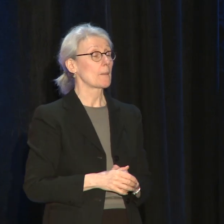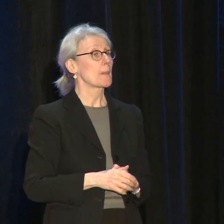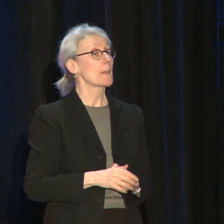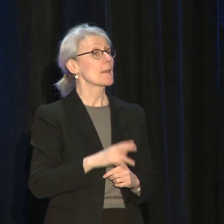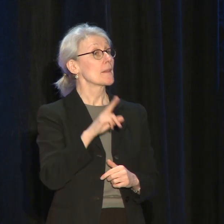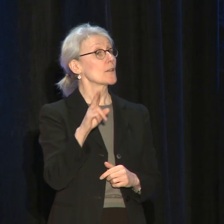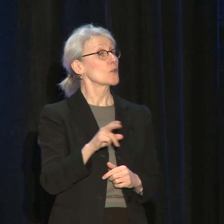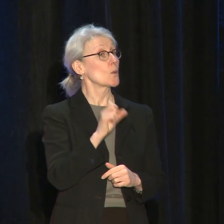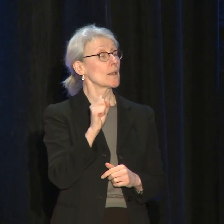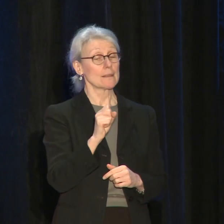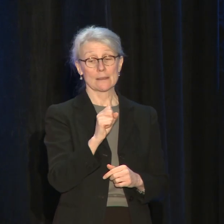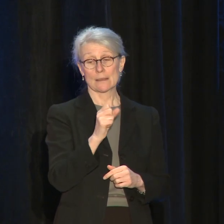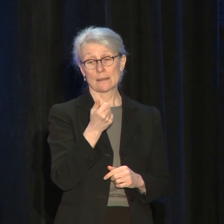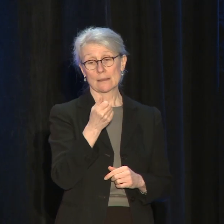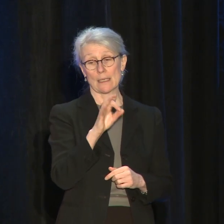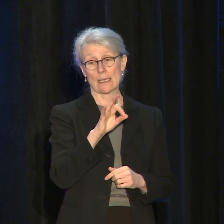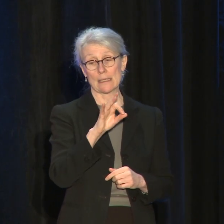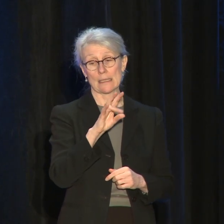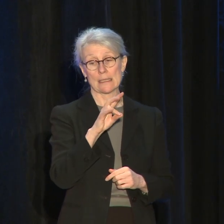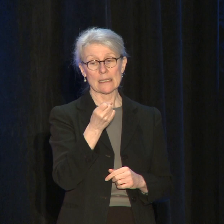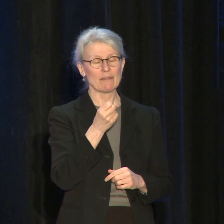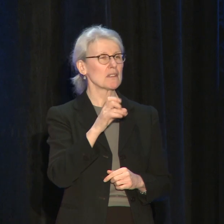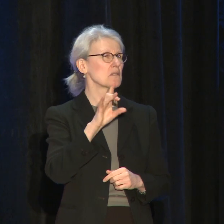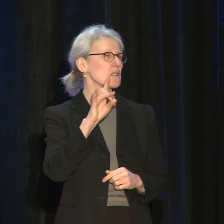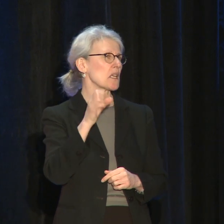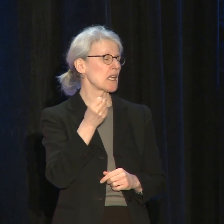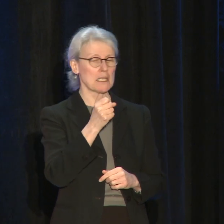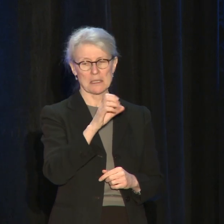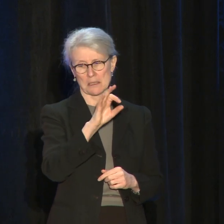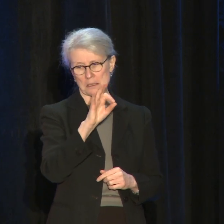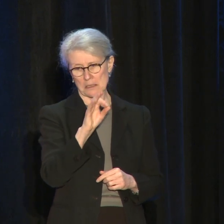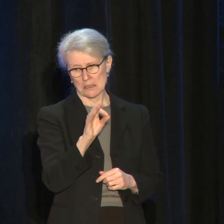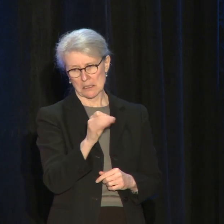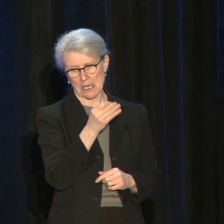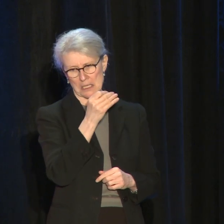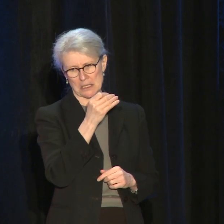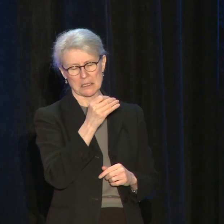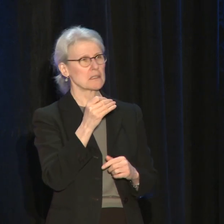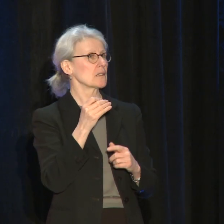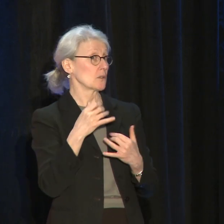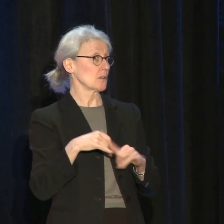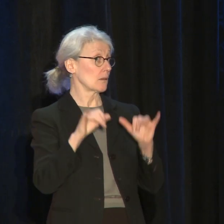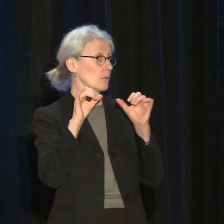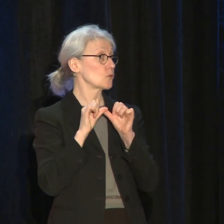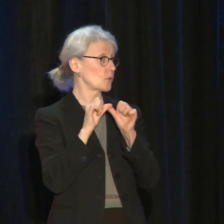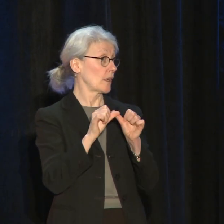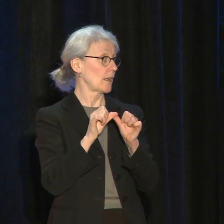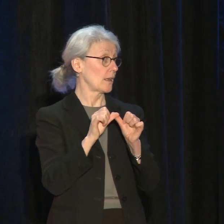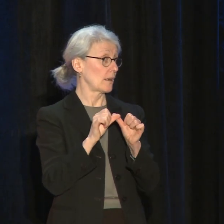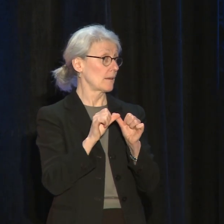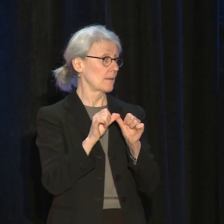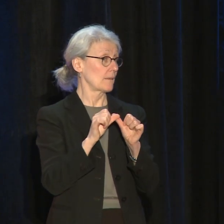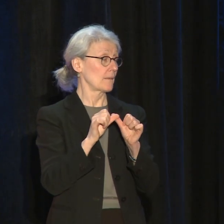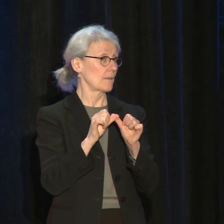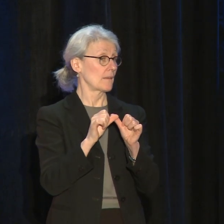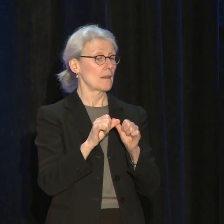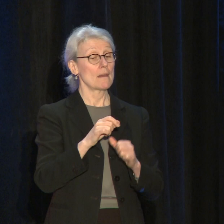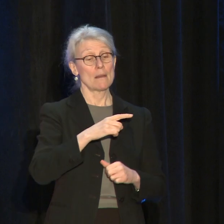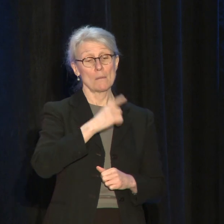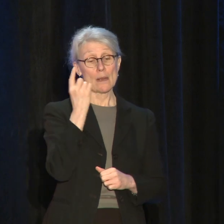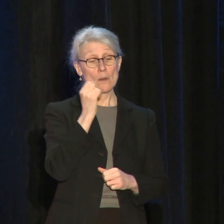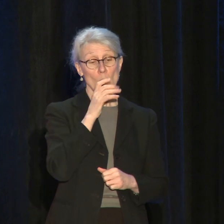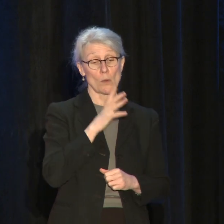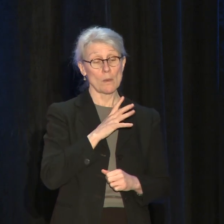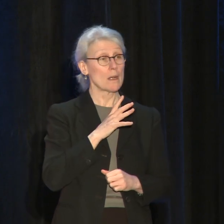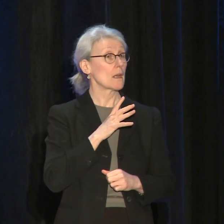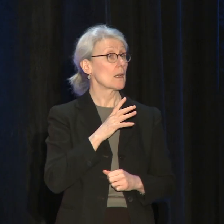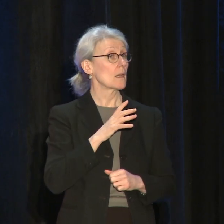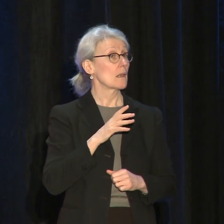in the 1970s, 80s, and 90s, and continuing today, the idea that Black women's child bearing is